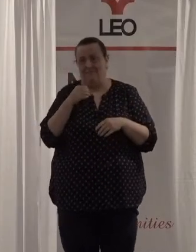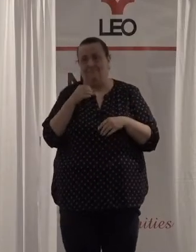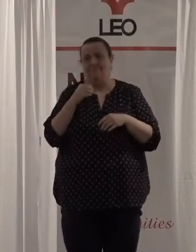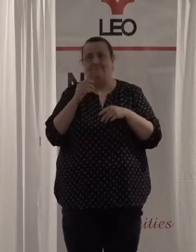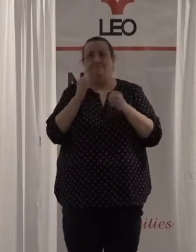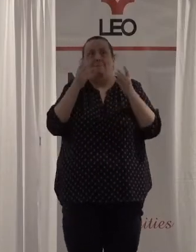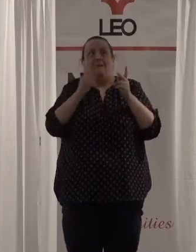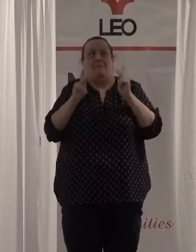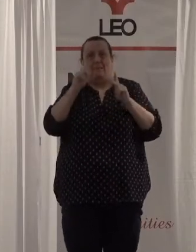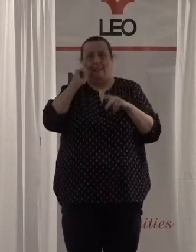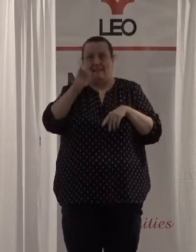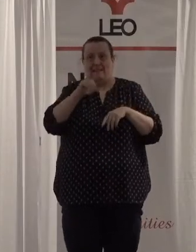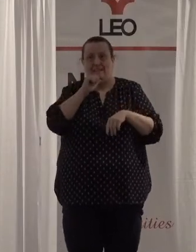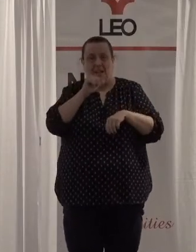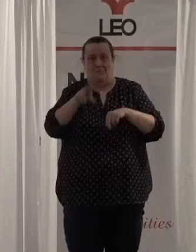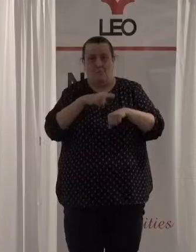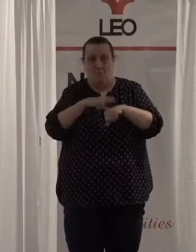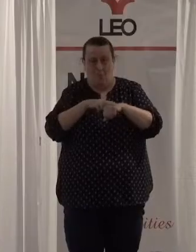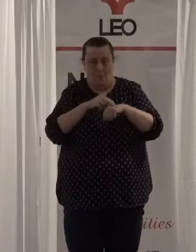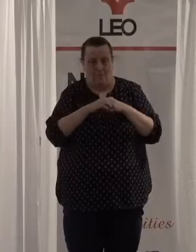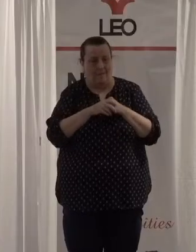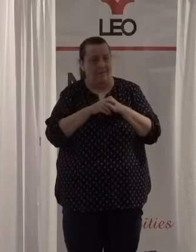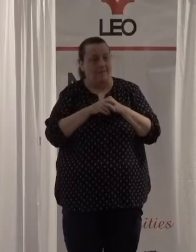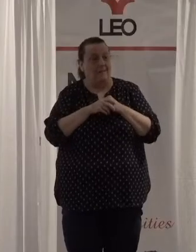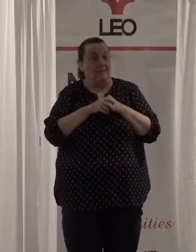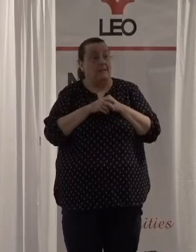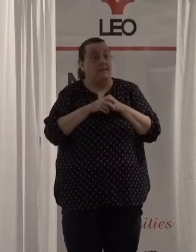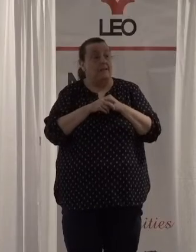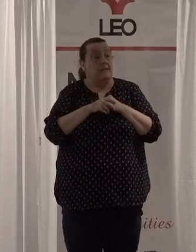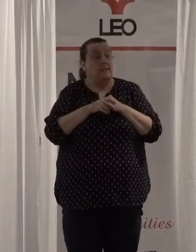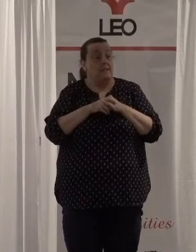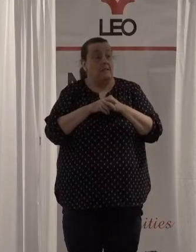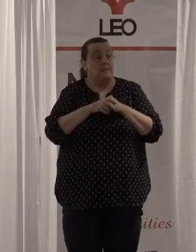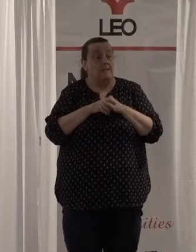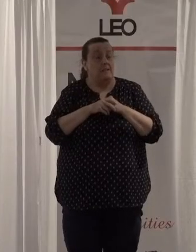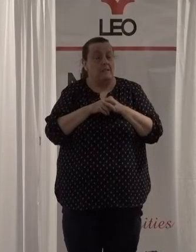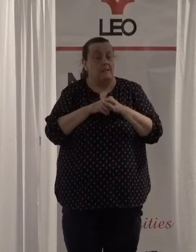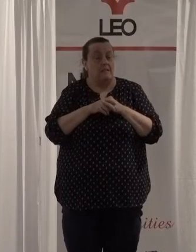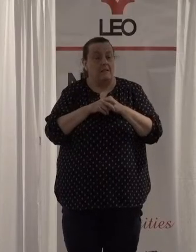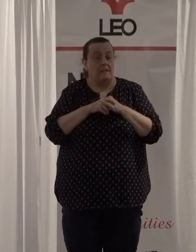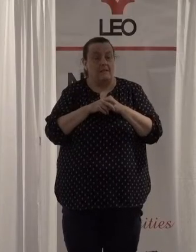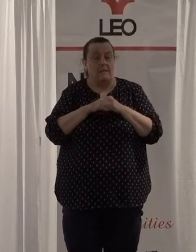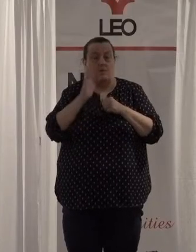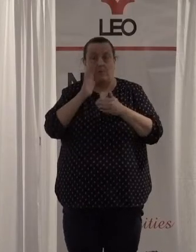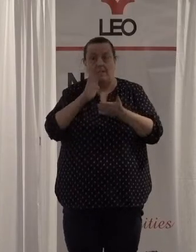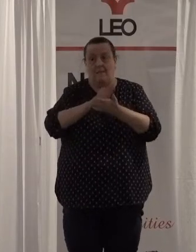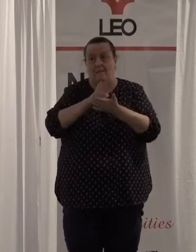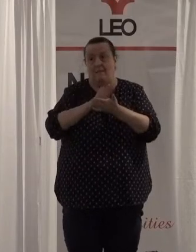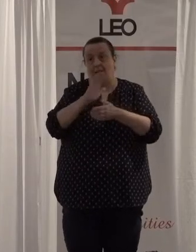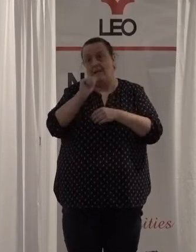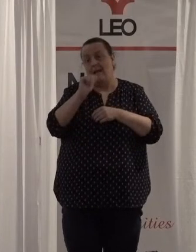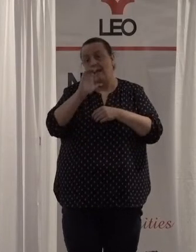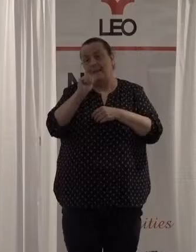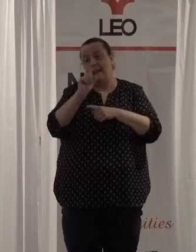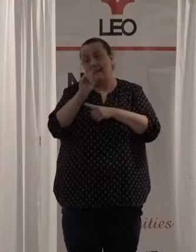HE WRAPPING UP HIS TIME AT ÉCOLE ACADIENNE DE TRURO